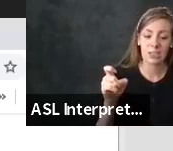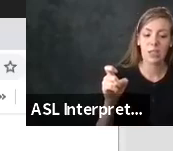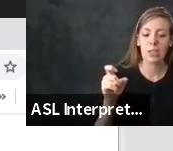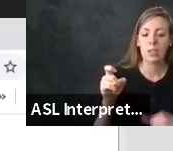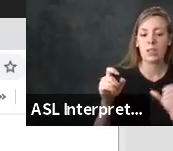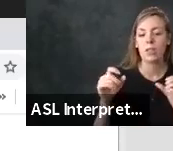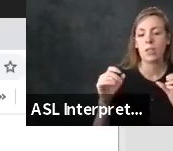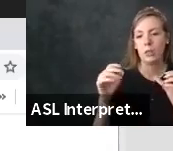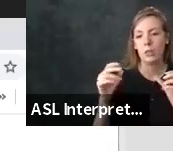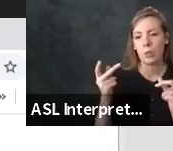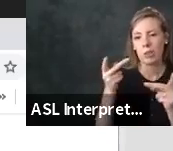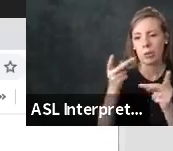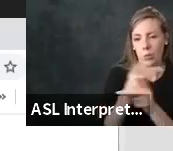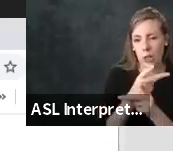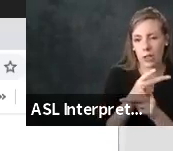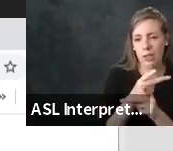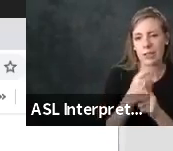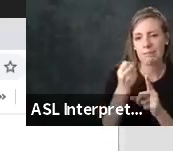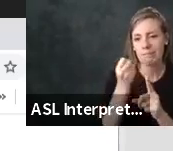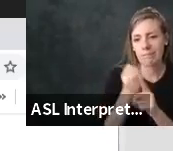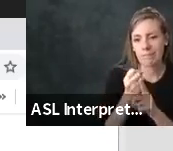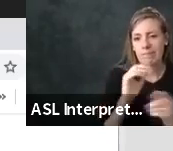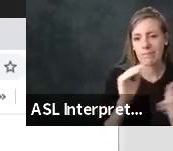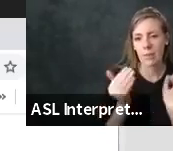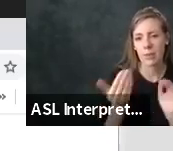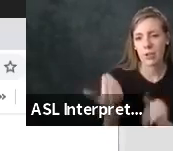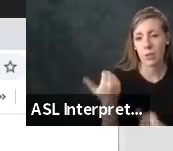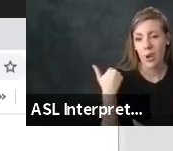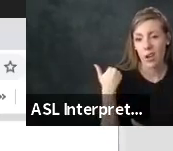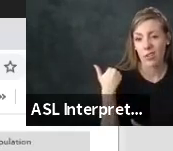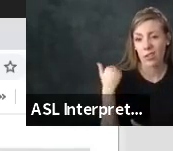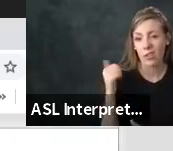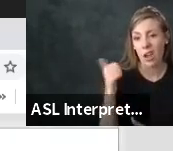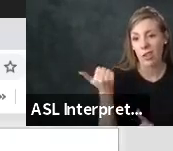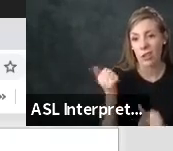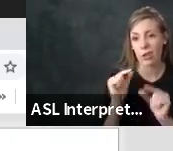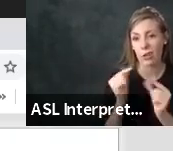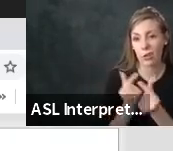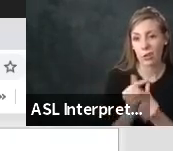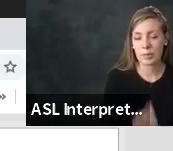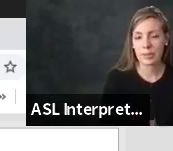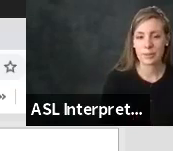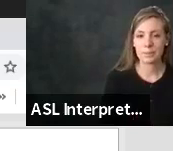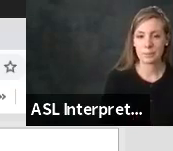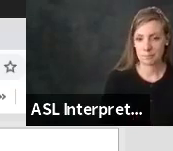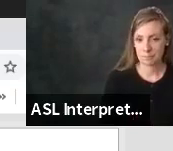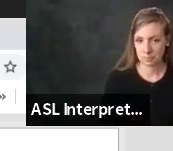impacted than any other racial ethnic group. And you can see looking up here that this